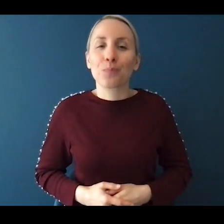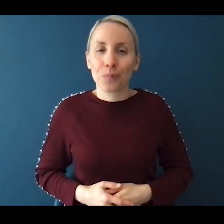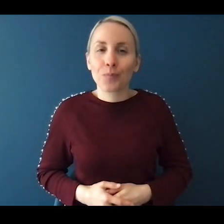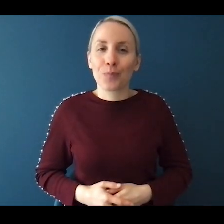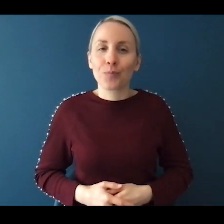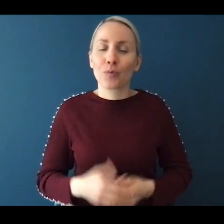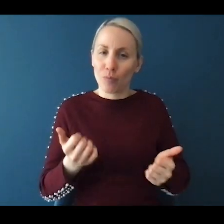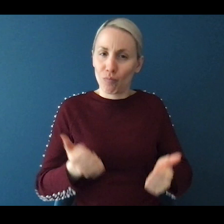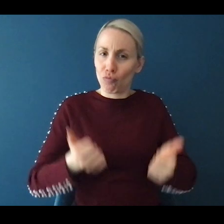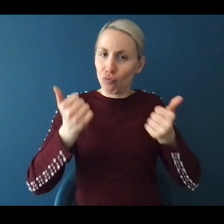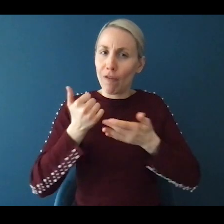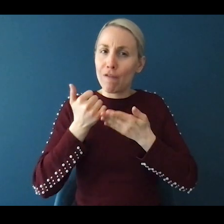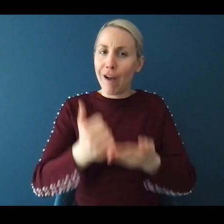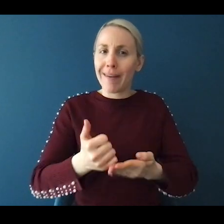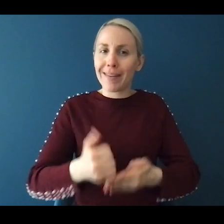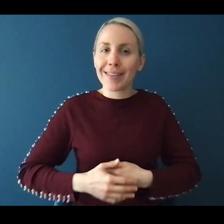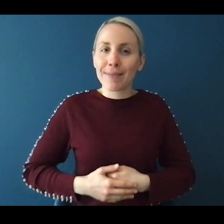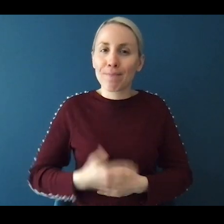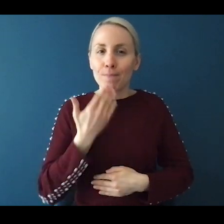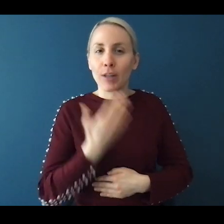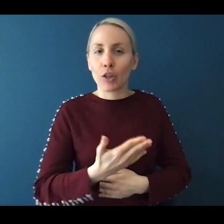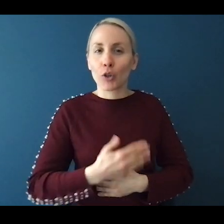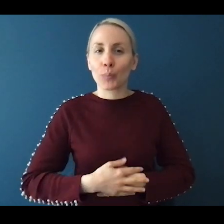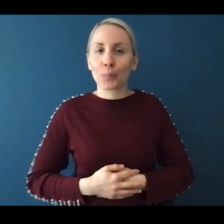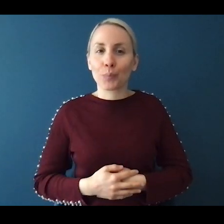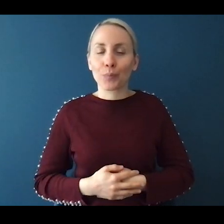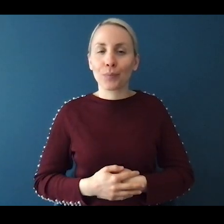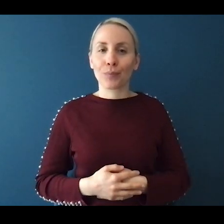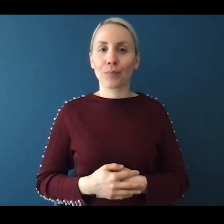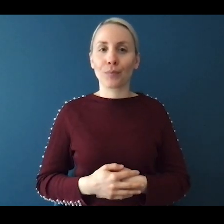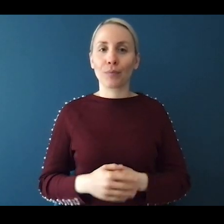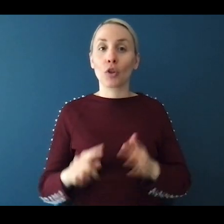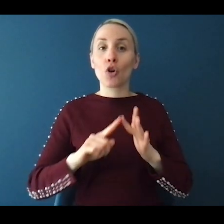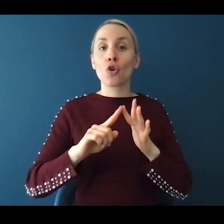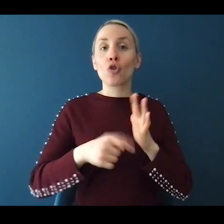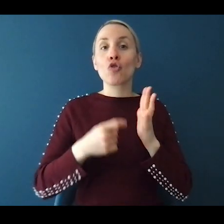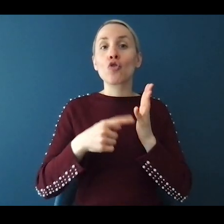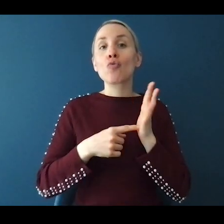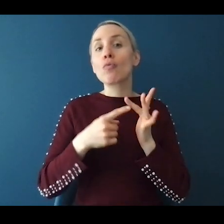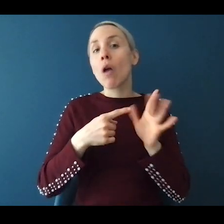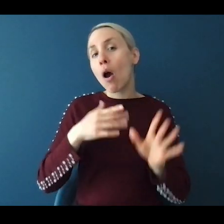it's brilliant advice definitely is there anything Julia you want to add from a selection